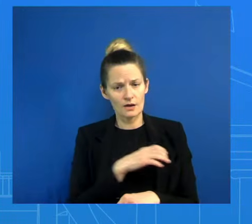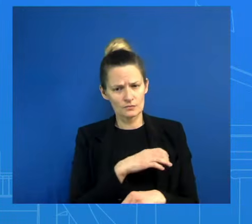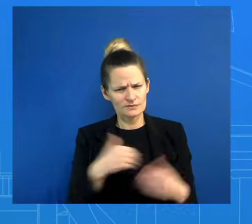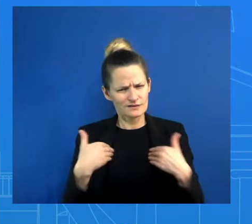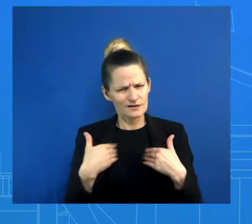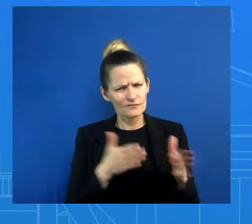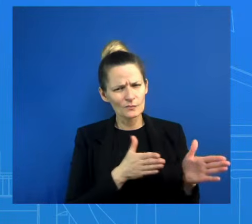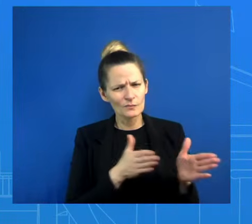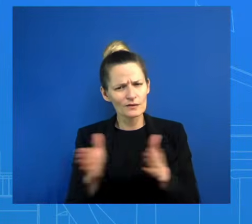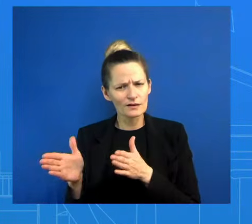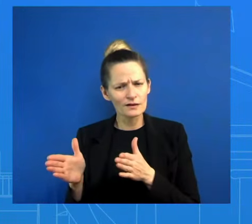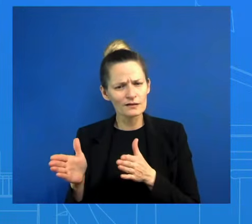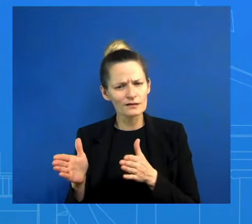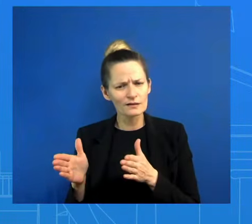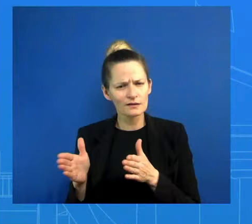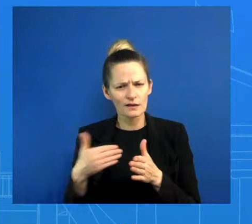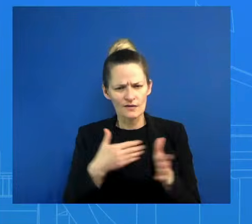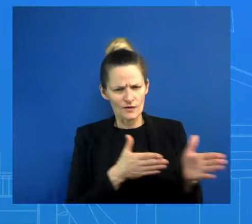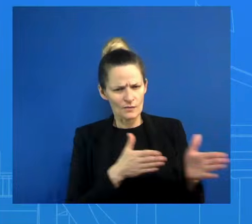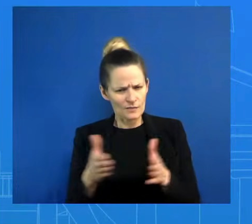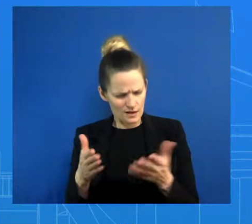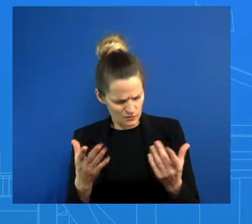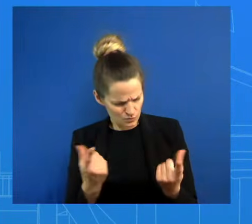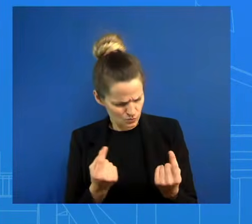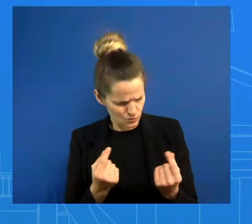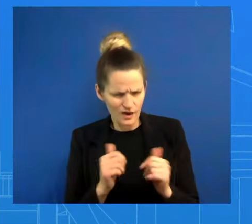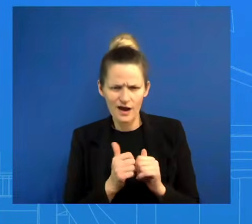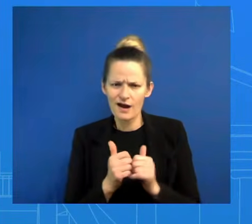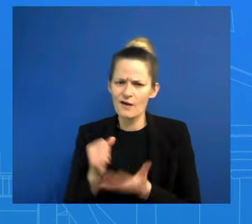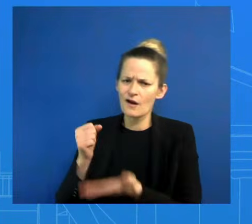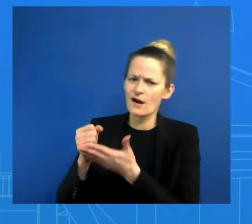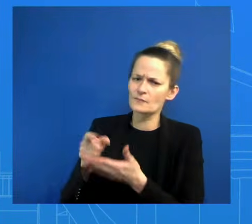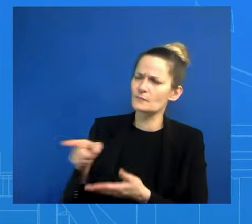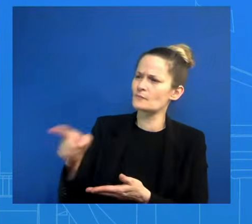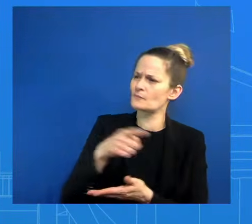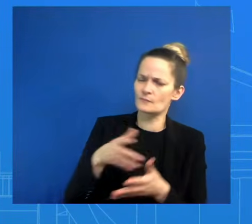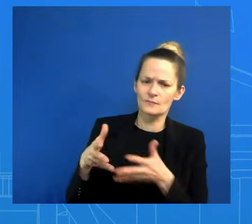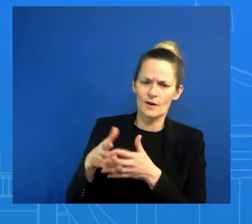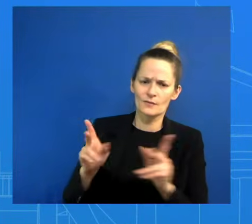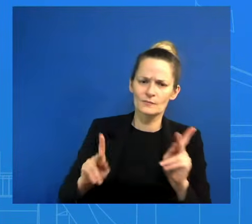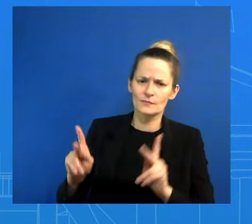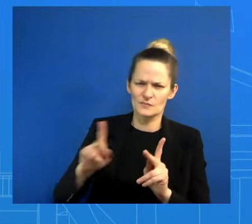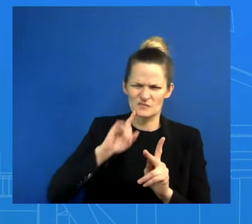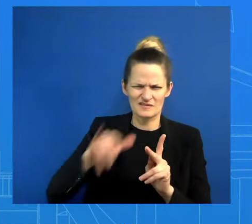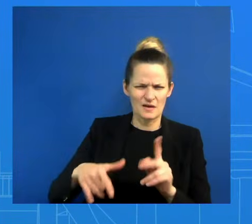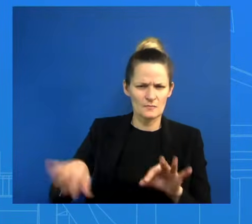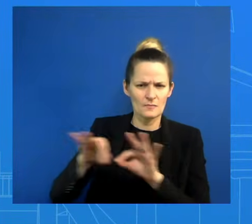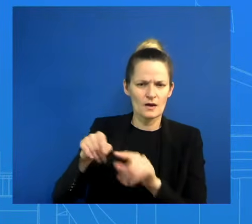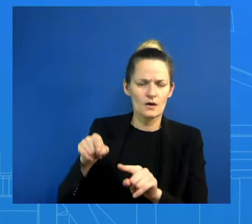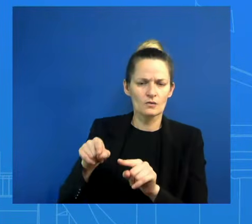And that matters. And that's what we're going to continue to do. The Press: An end-of-the-year housekeeping question,